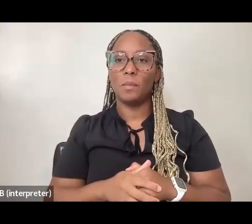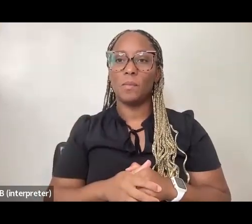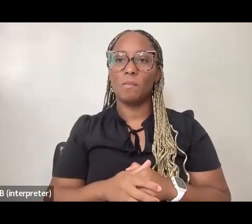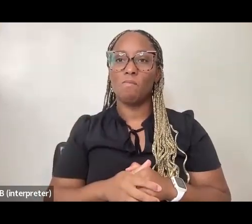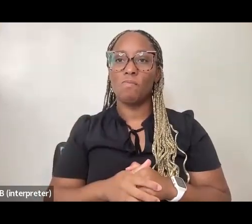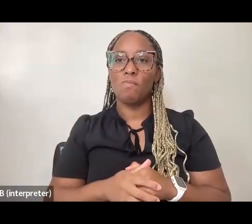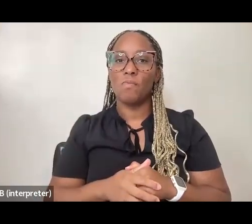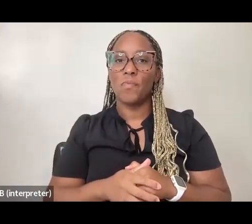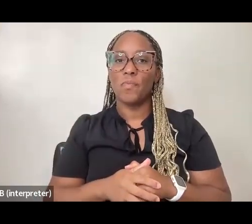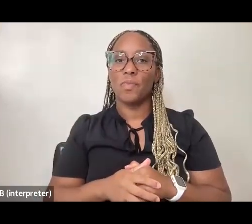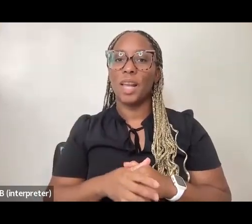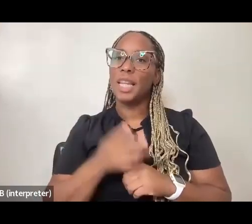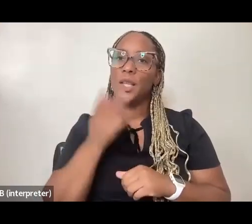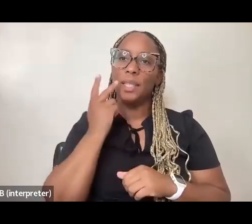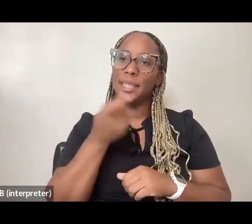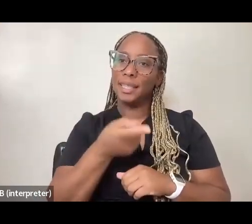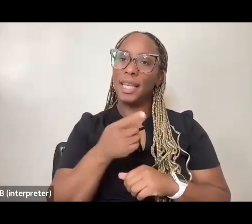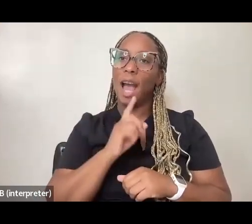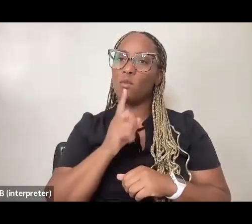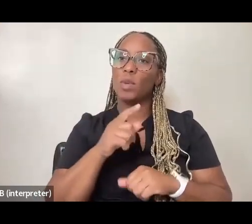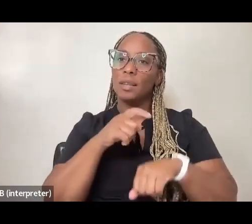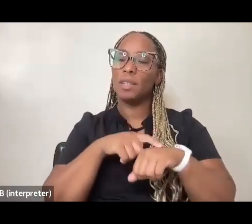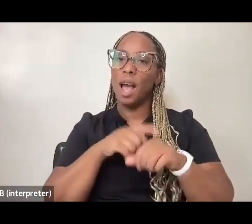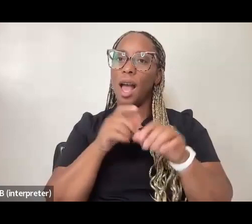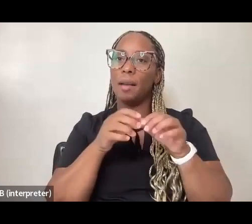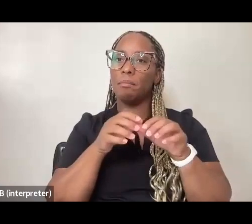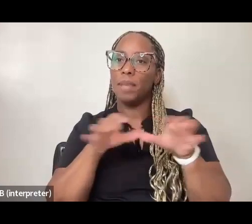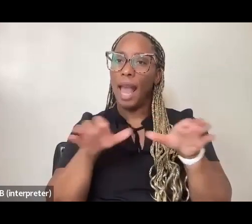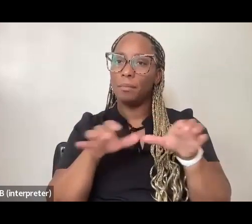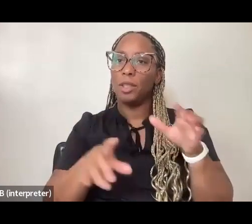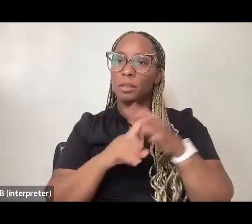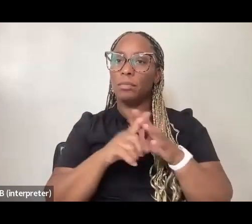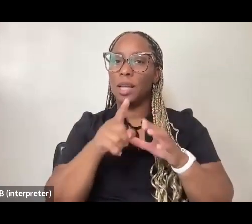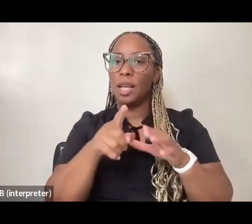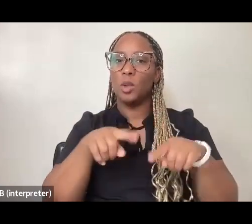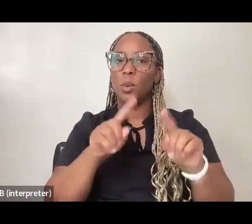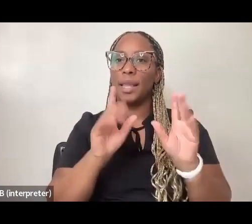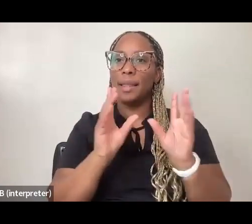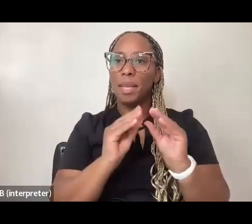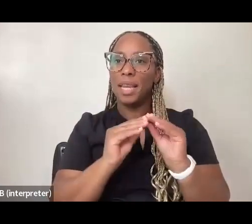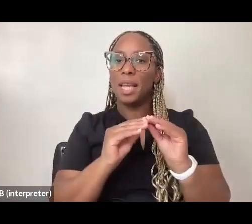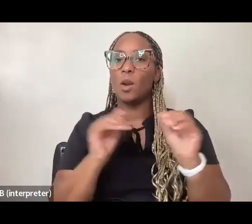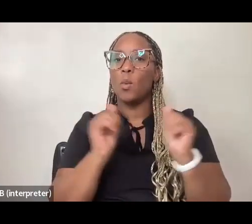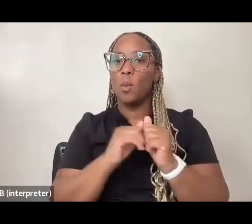In here, you can see how the realtime captions appear in a Microsoft Teams meeting along with the styles that you can